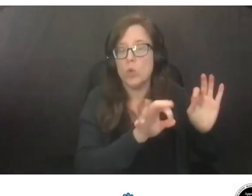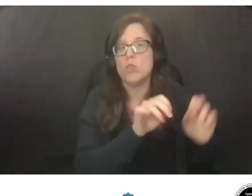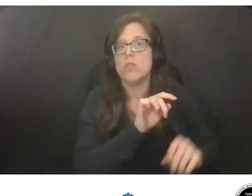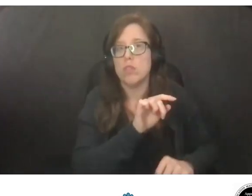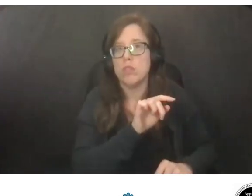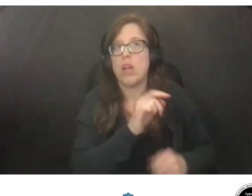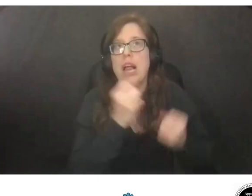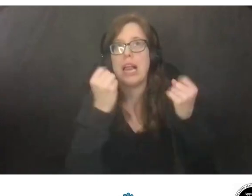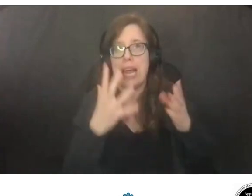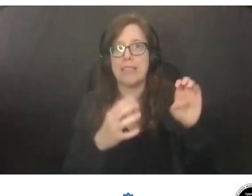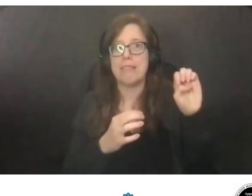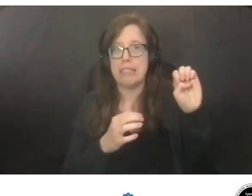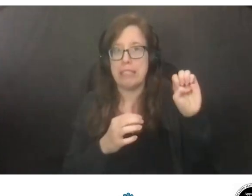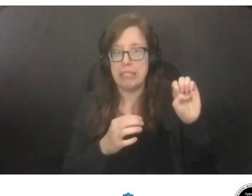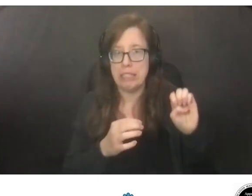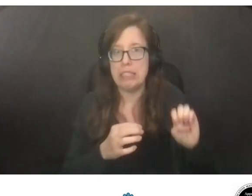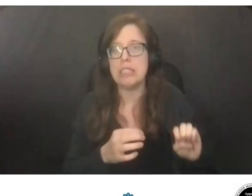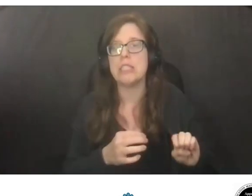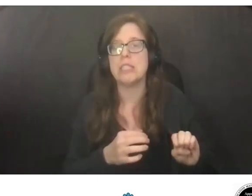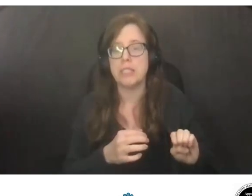Okay, lots of emerging.